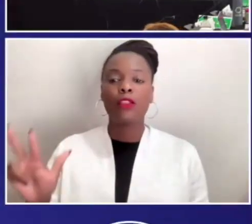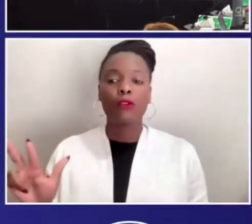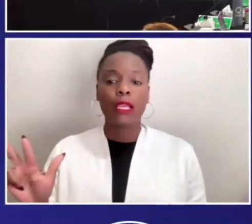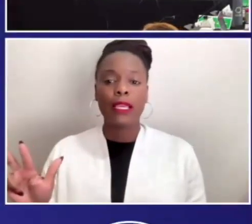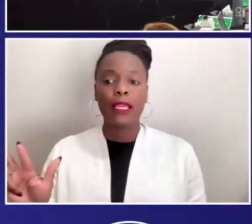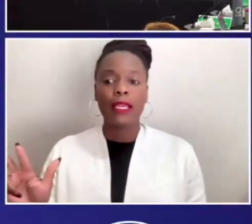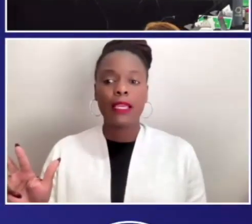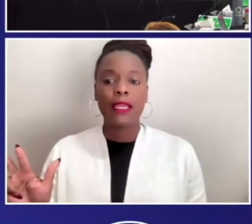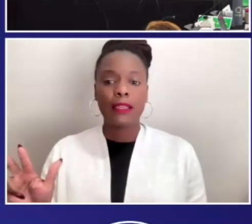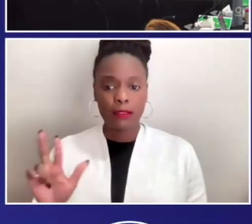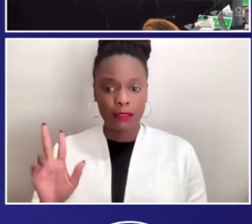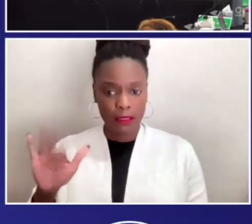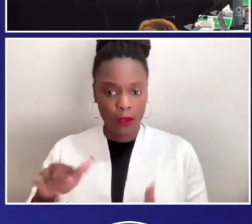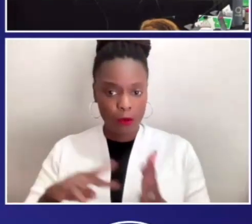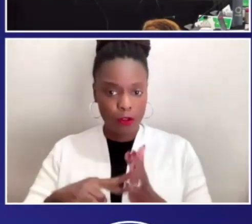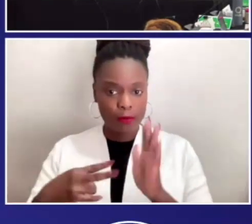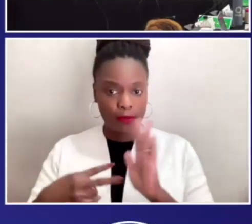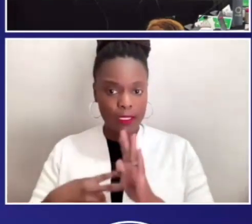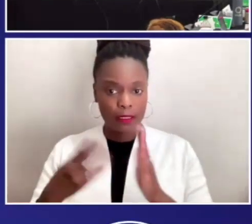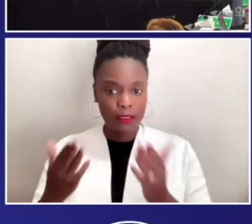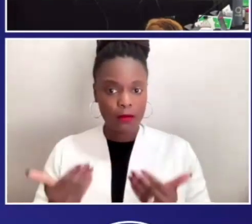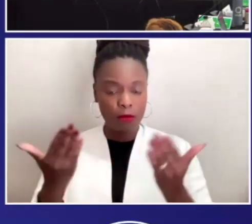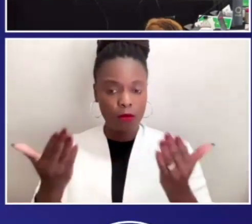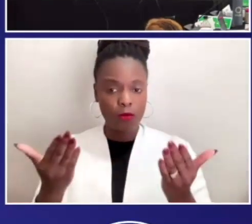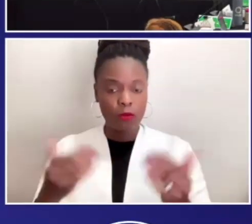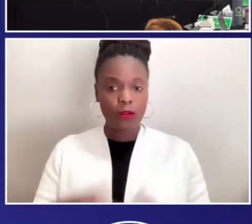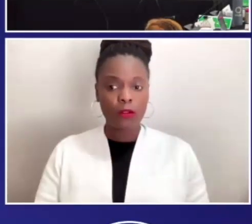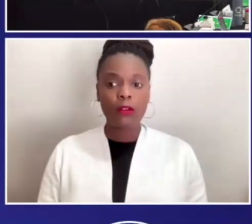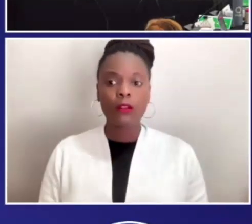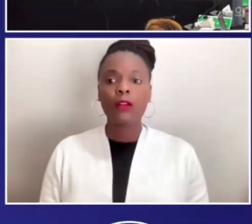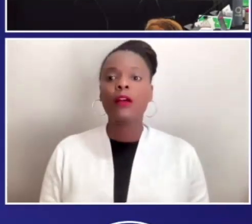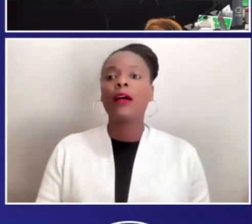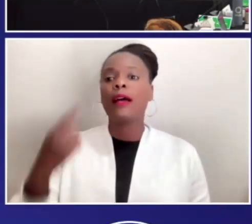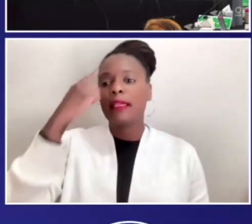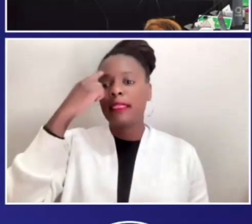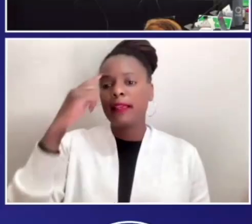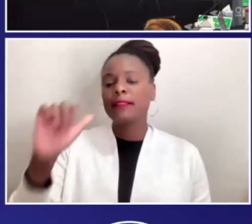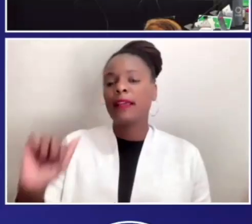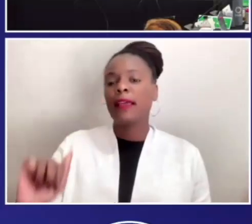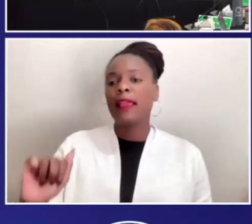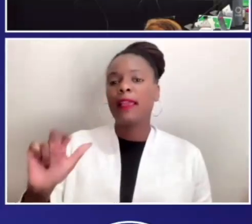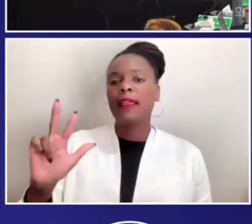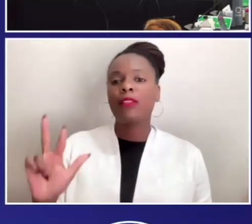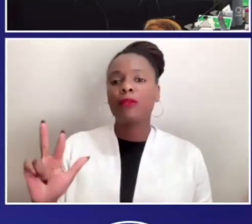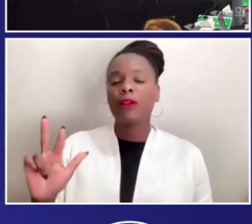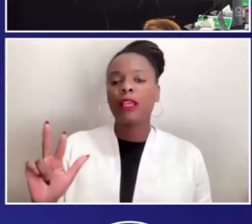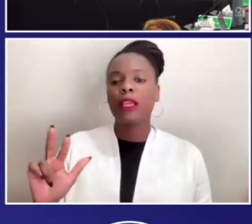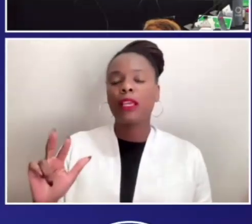Is that what you're saying that's the proposal? I believe it's (a)(3), Romanette one through three.